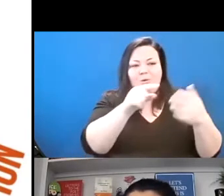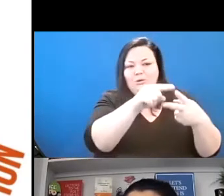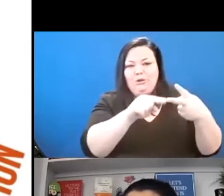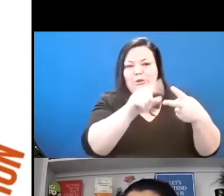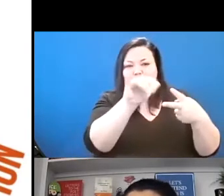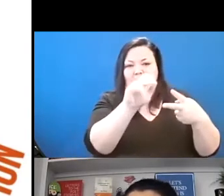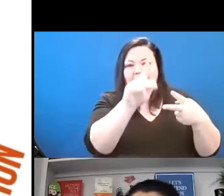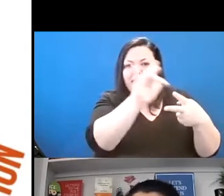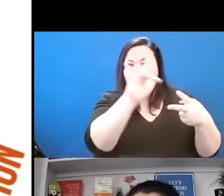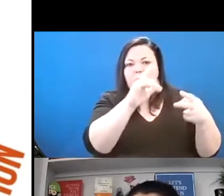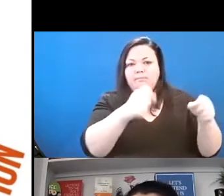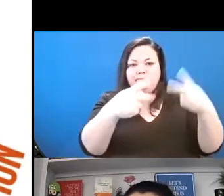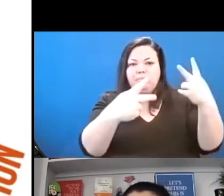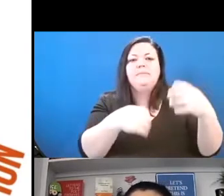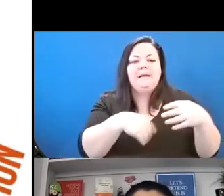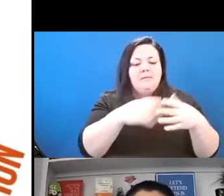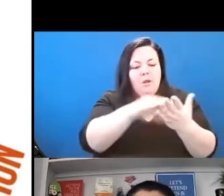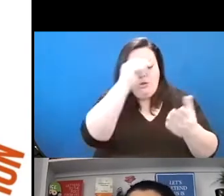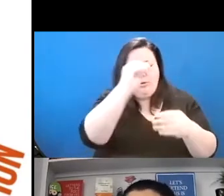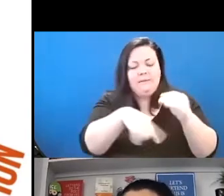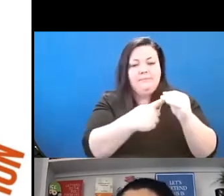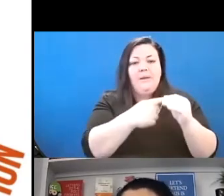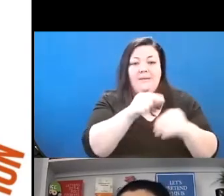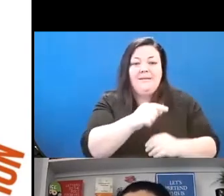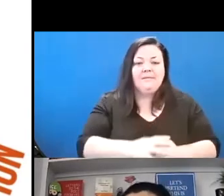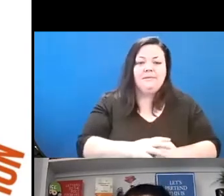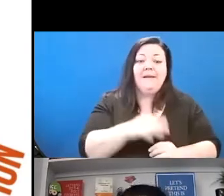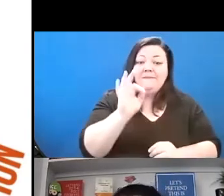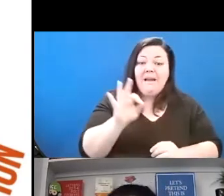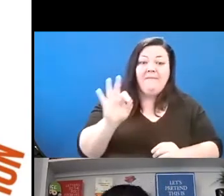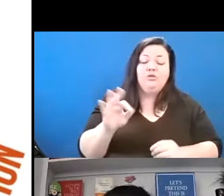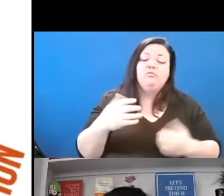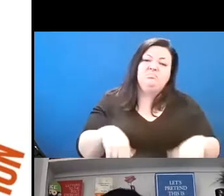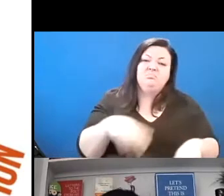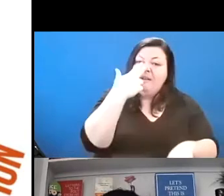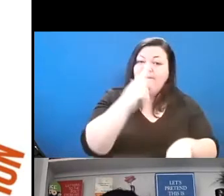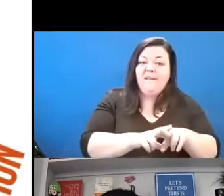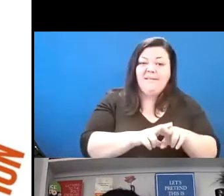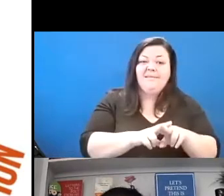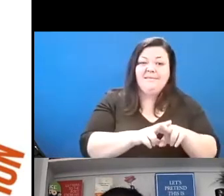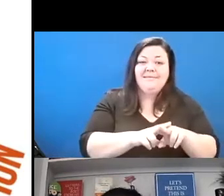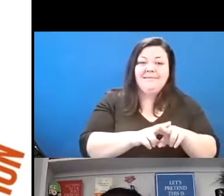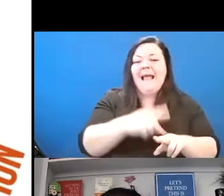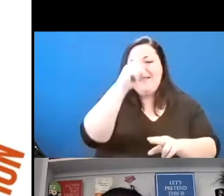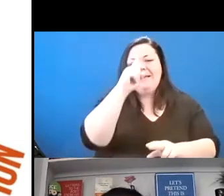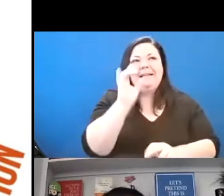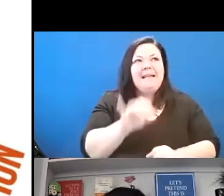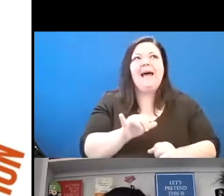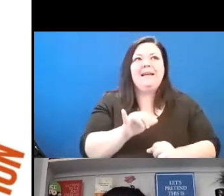bit more about fan fiction uh fan fiction is fun i think that is one of the most iconic things about